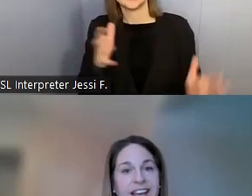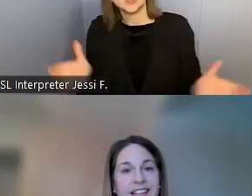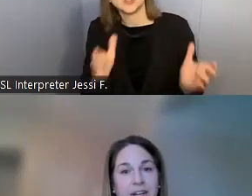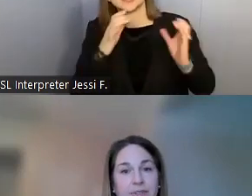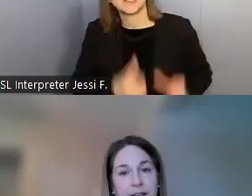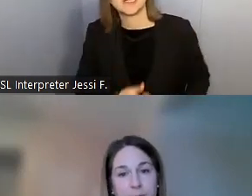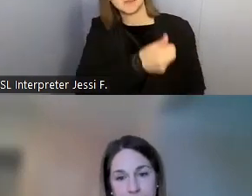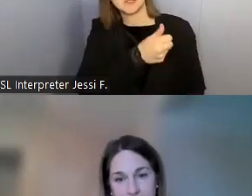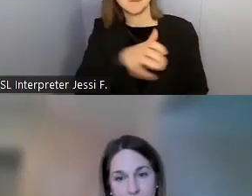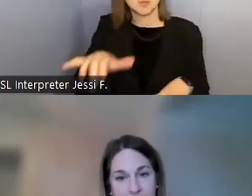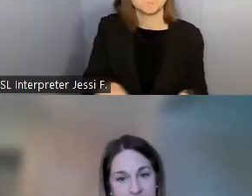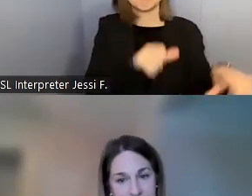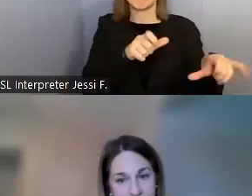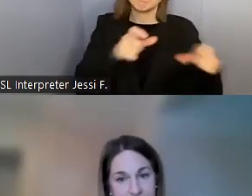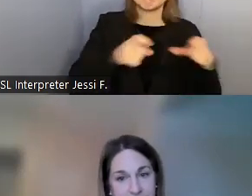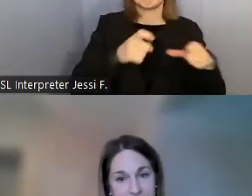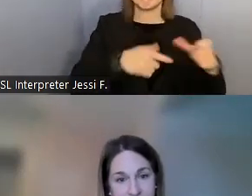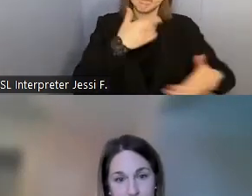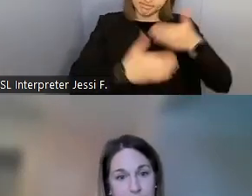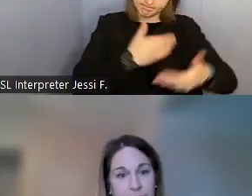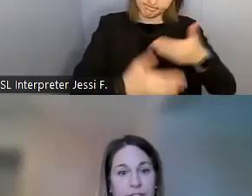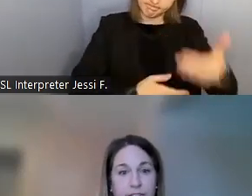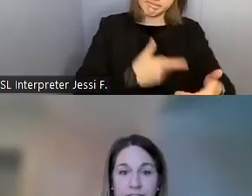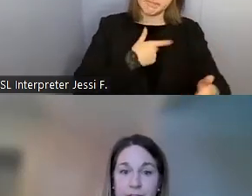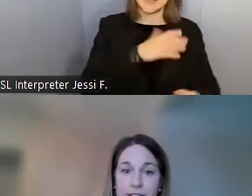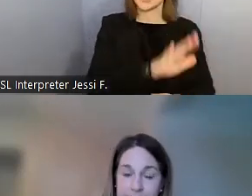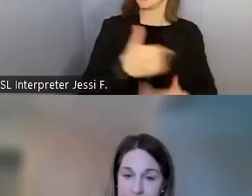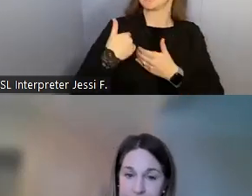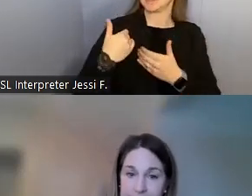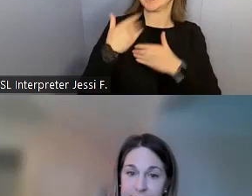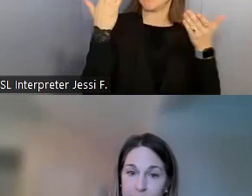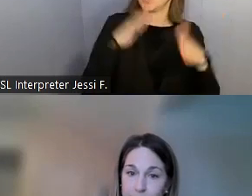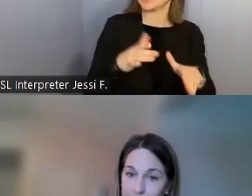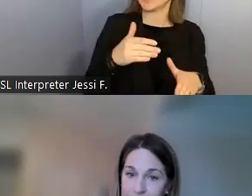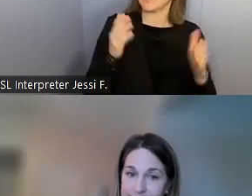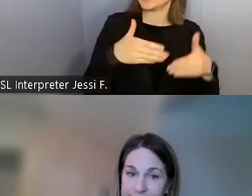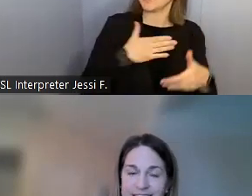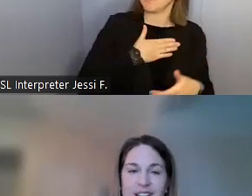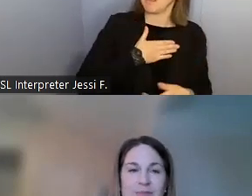and take responsibility by identifying that alignment between their values, identities, and priorities.